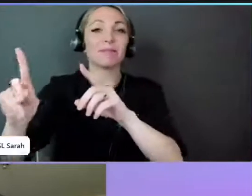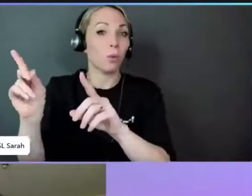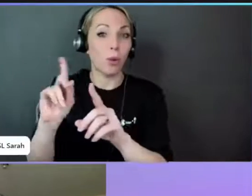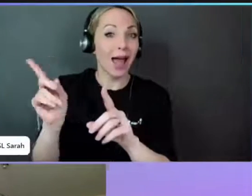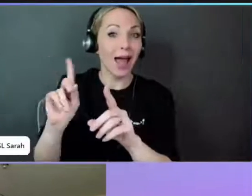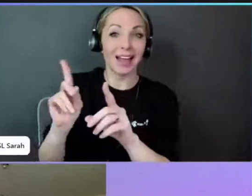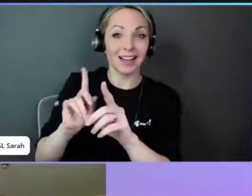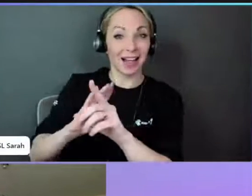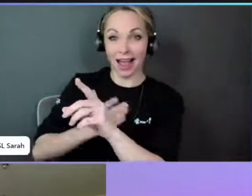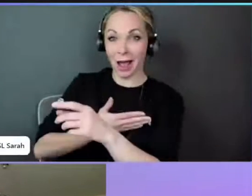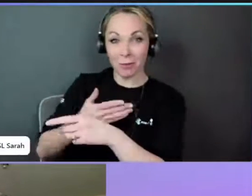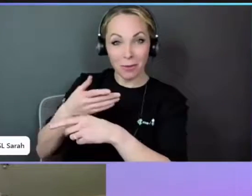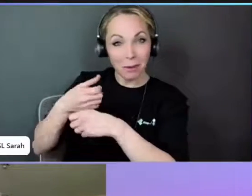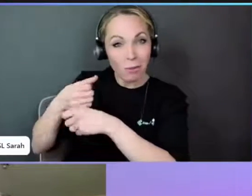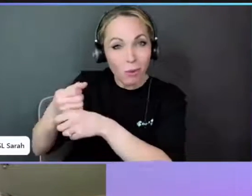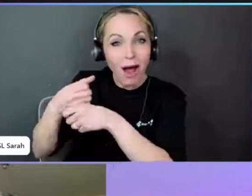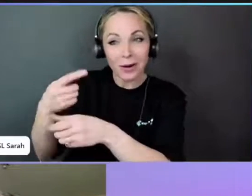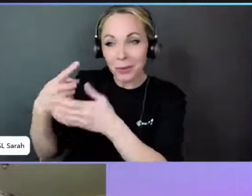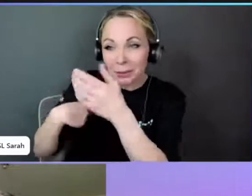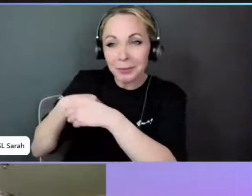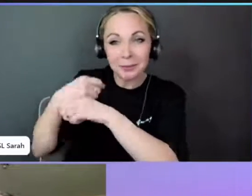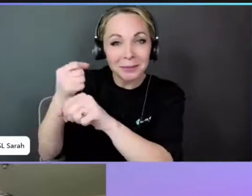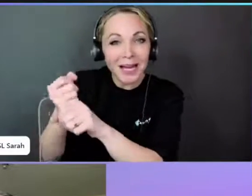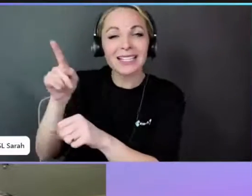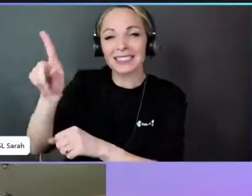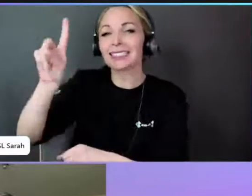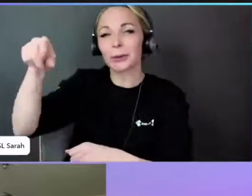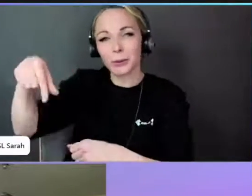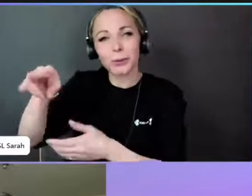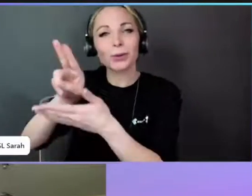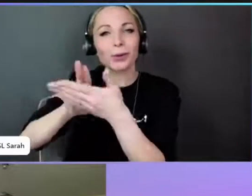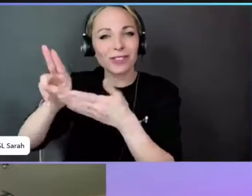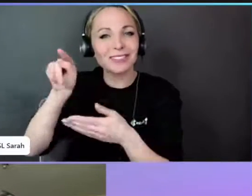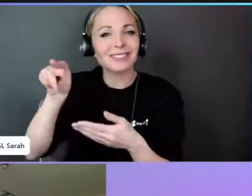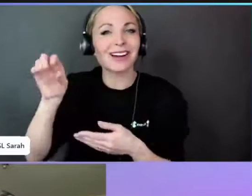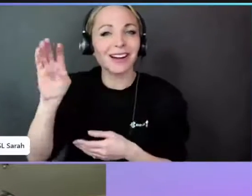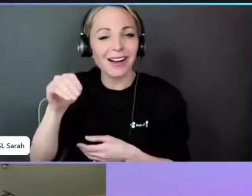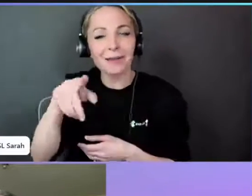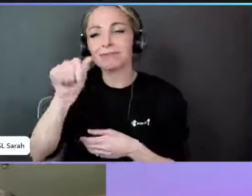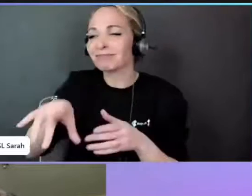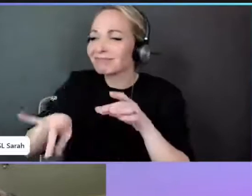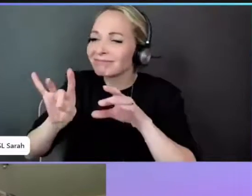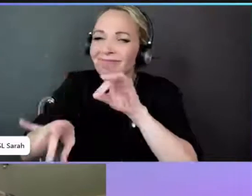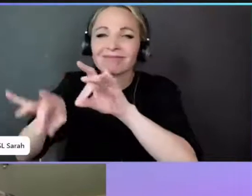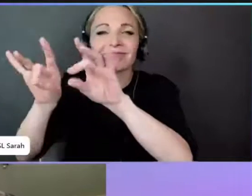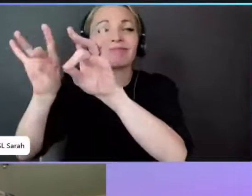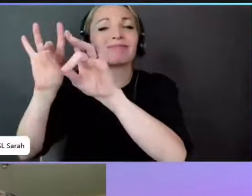and on Deque University. Tons of really great information about digital accessibility and exactly what that means.